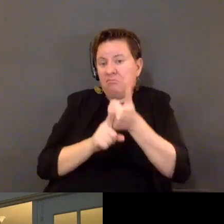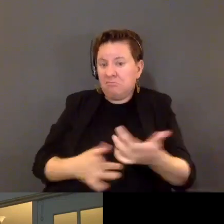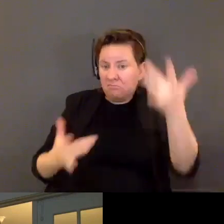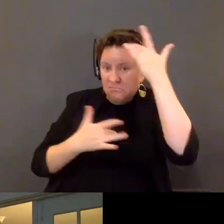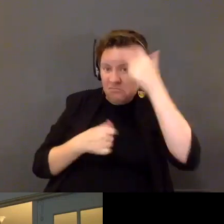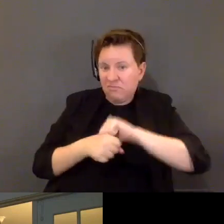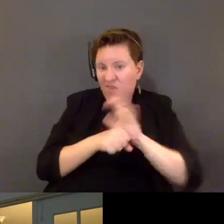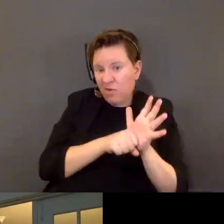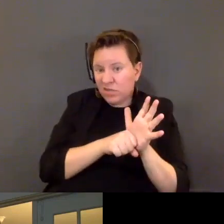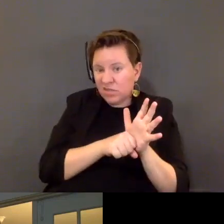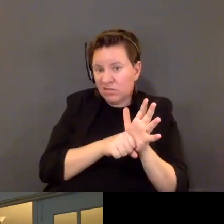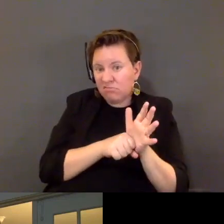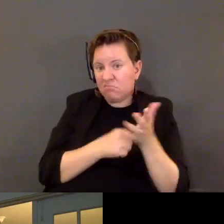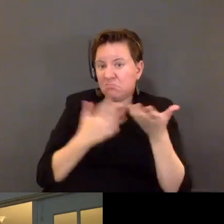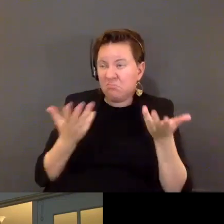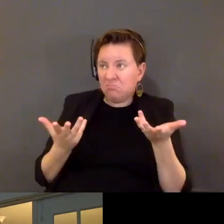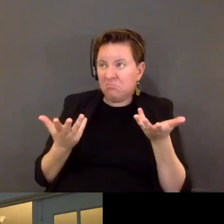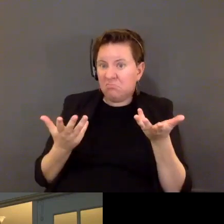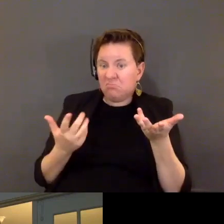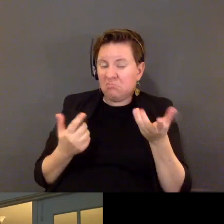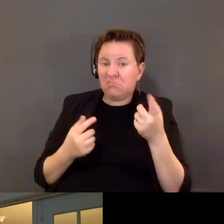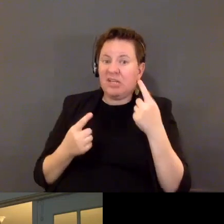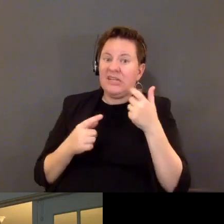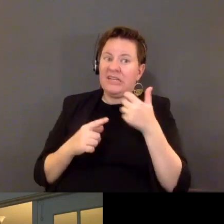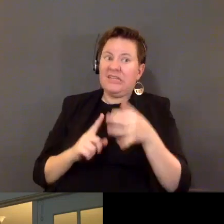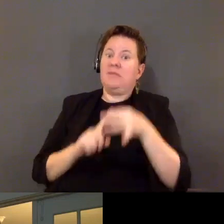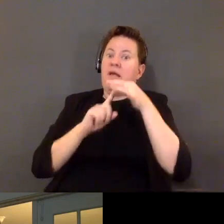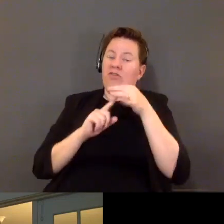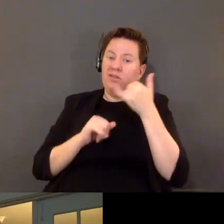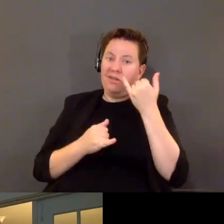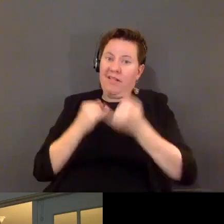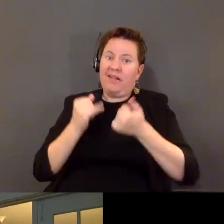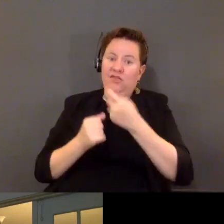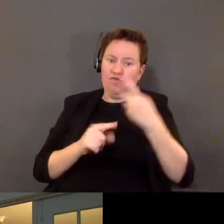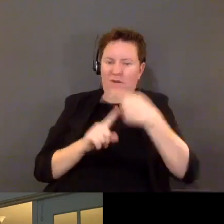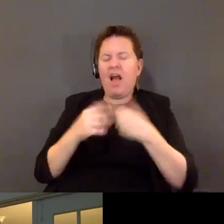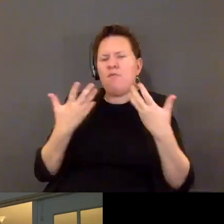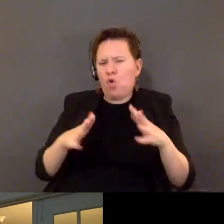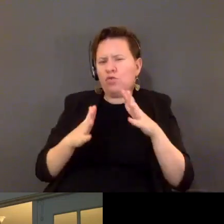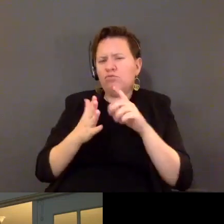and so especially the last few months i'd already written the book it was already